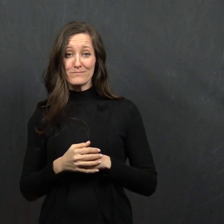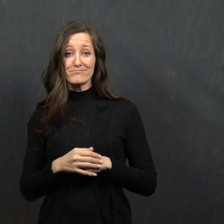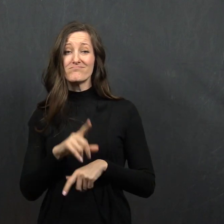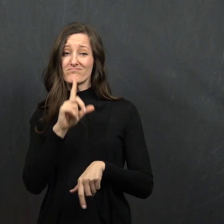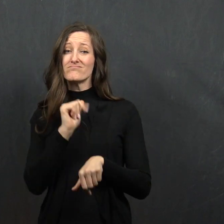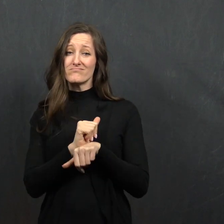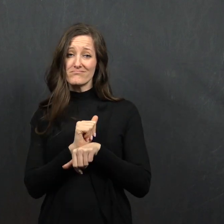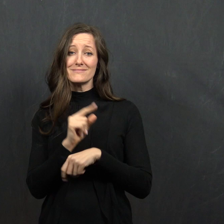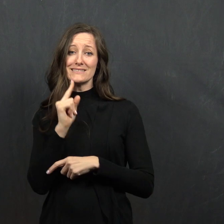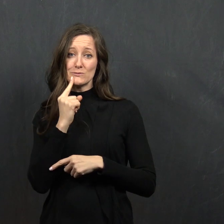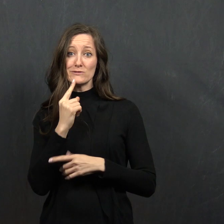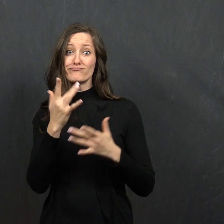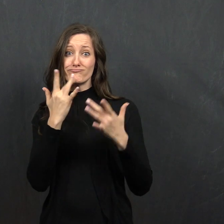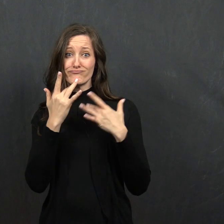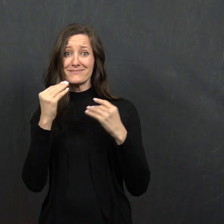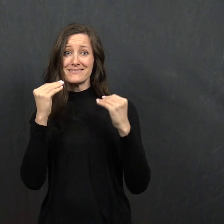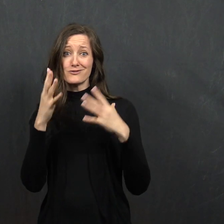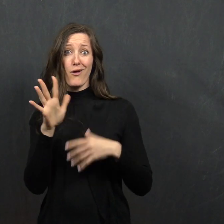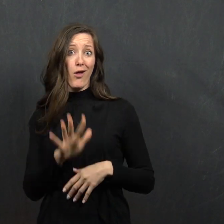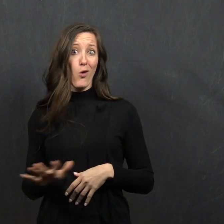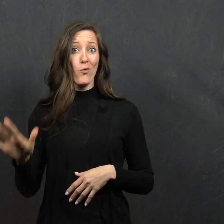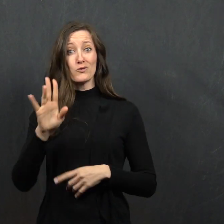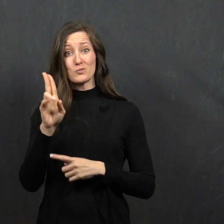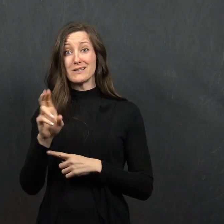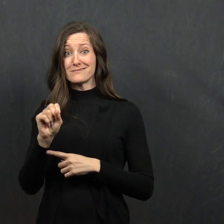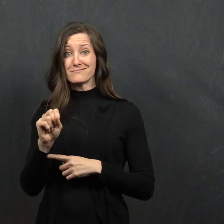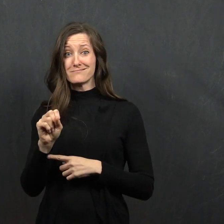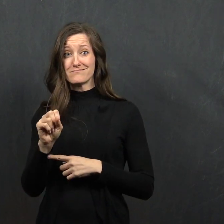There is a serious shortage of teachers all over the United States.